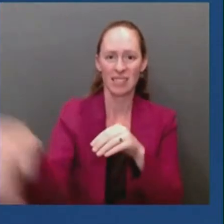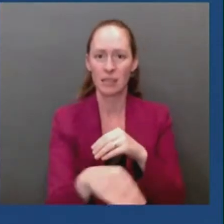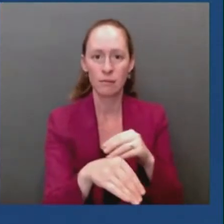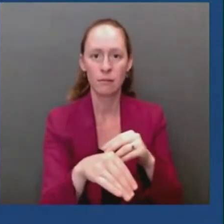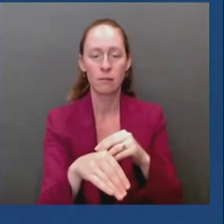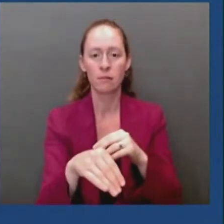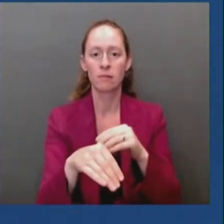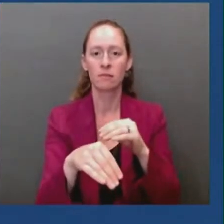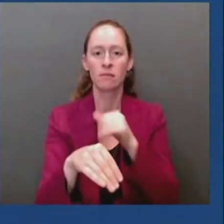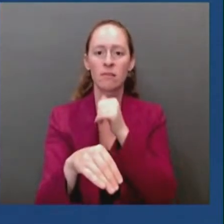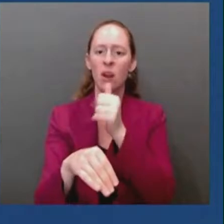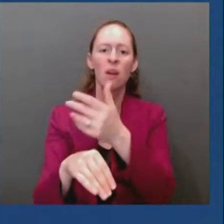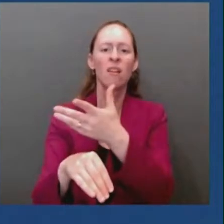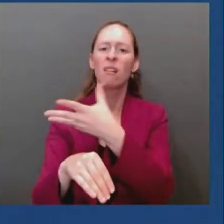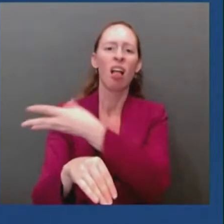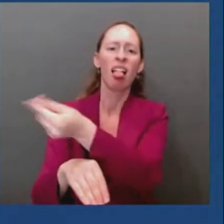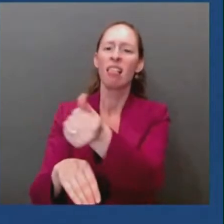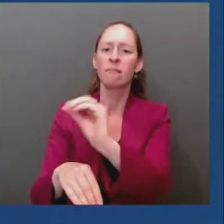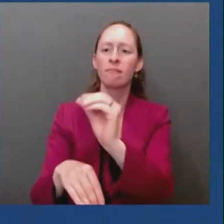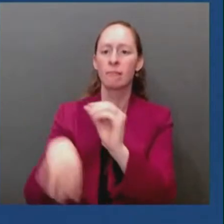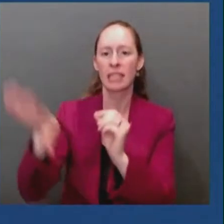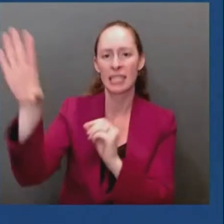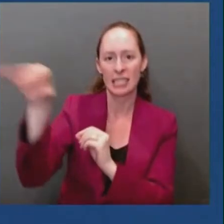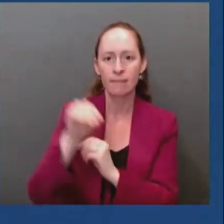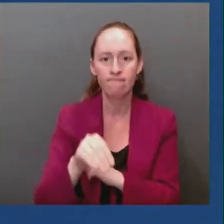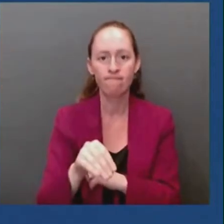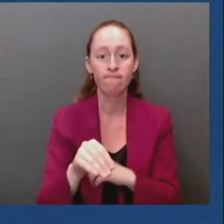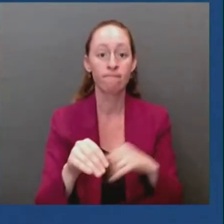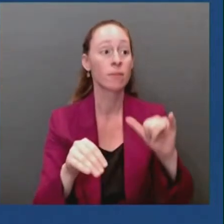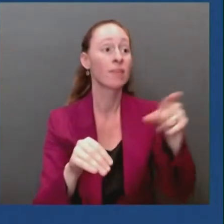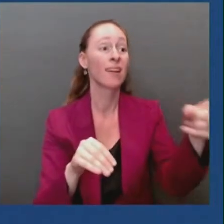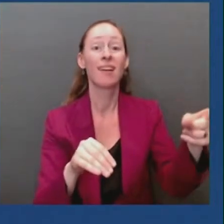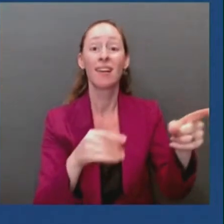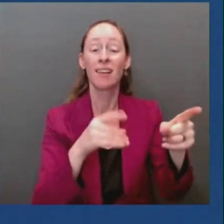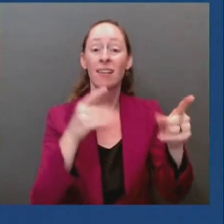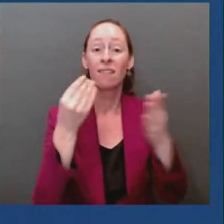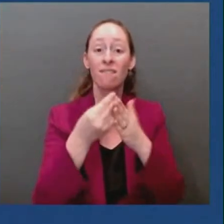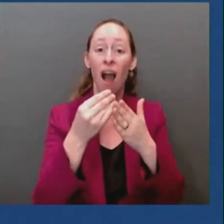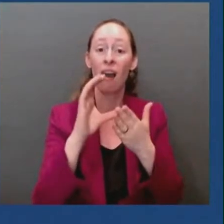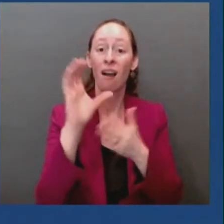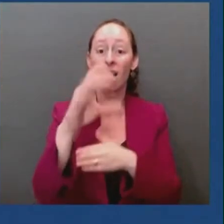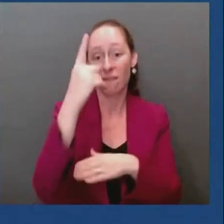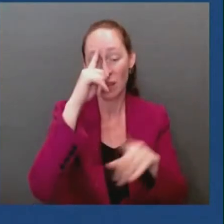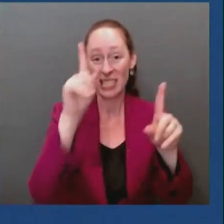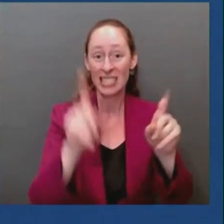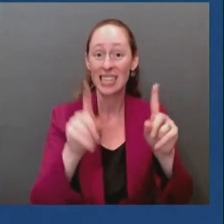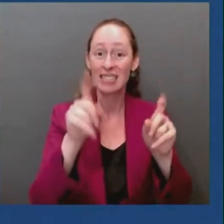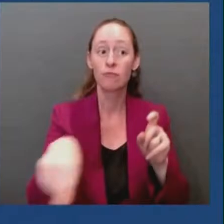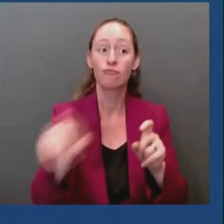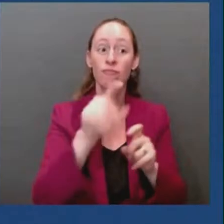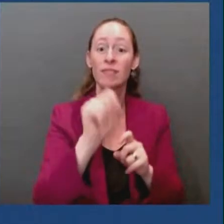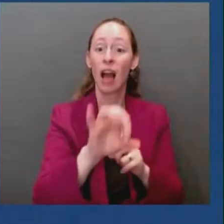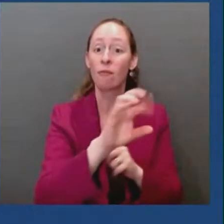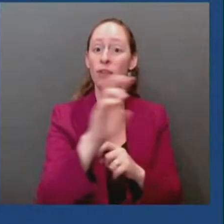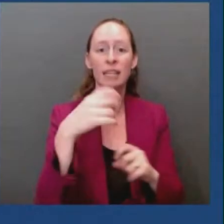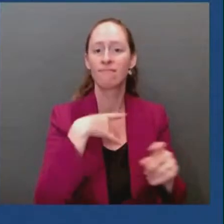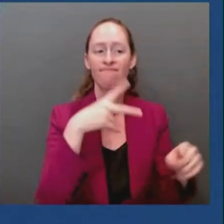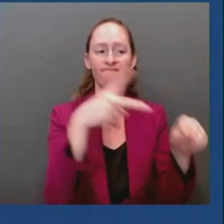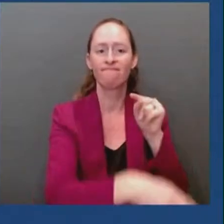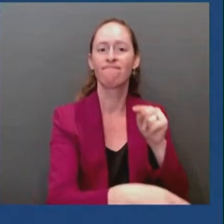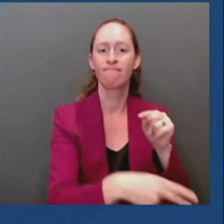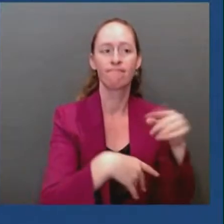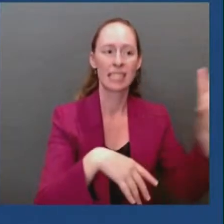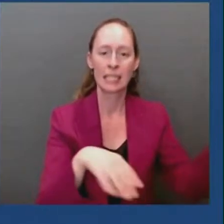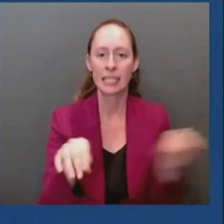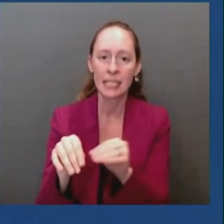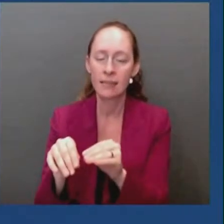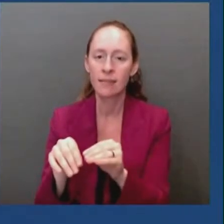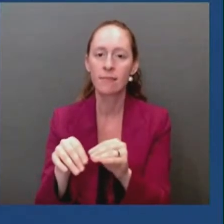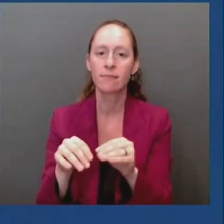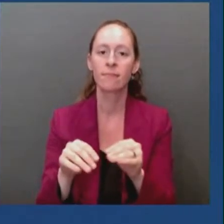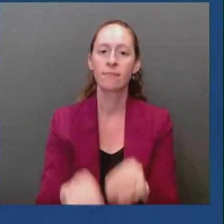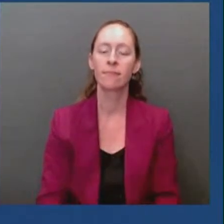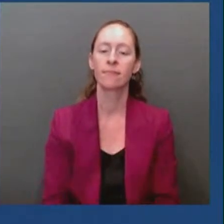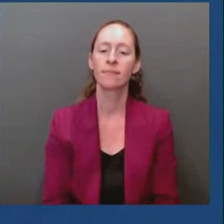WE HAD TO SHUT DOWN THE